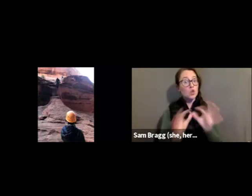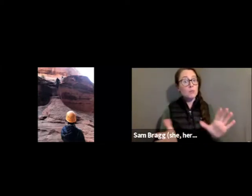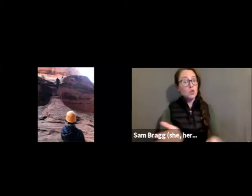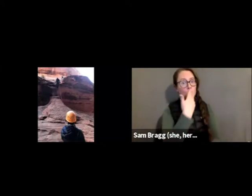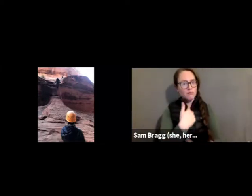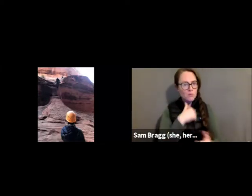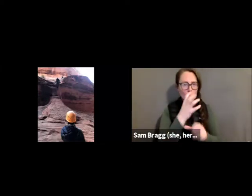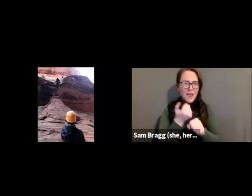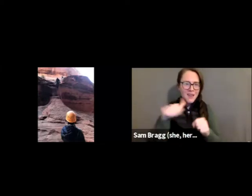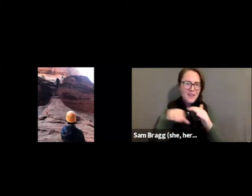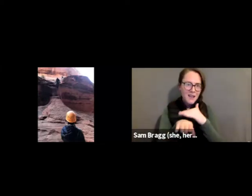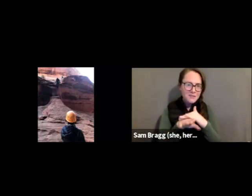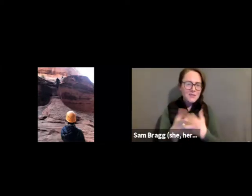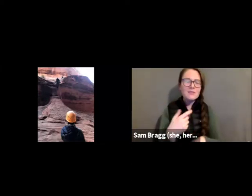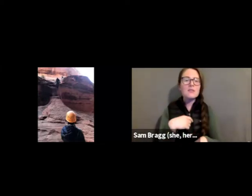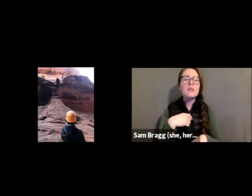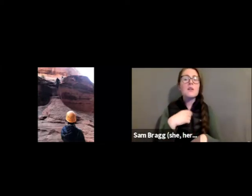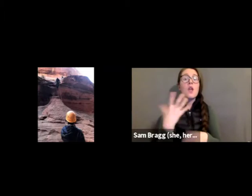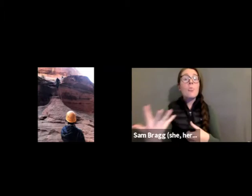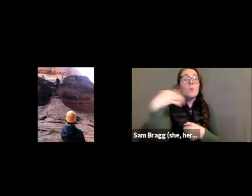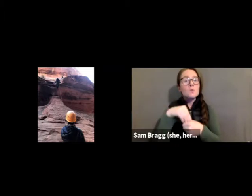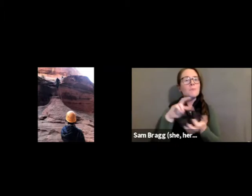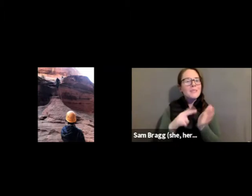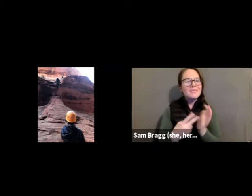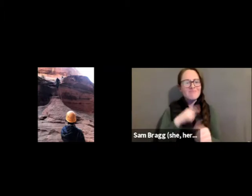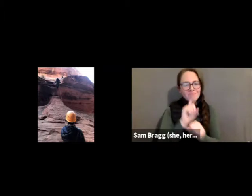was going on. If I didn't have an interpreter I didn't get access and that's just sort of the way